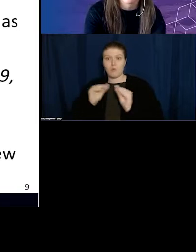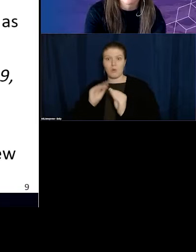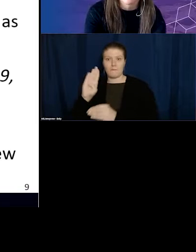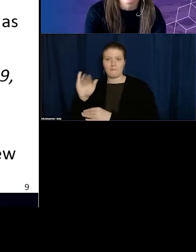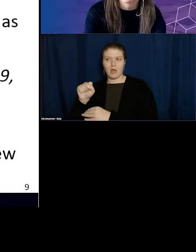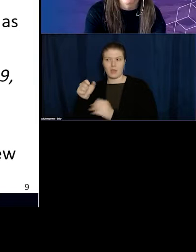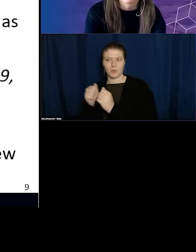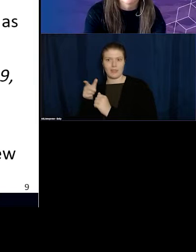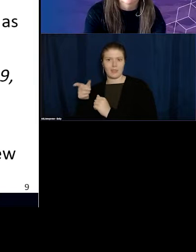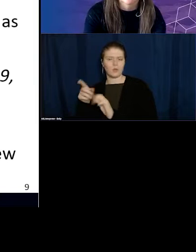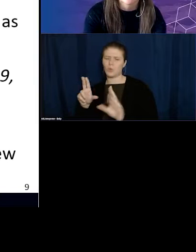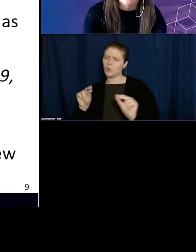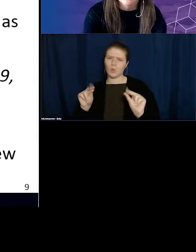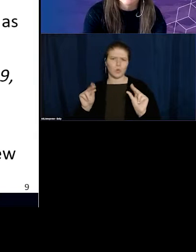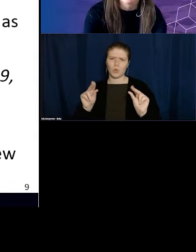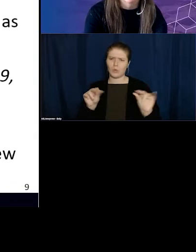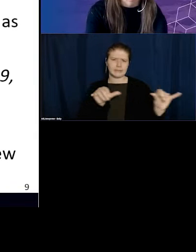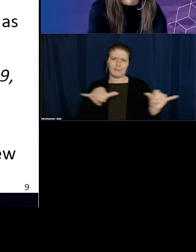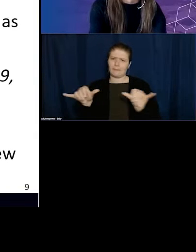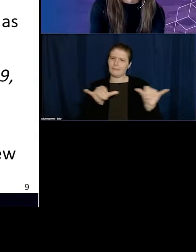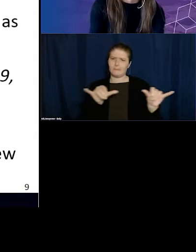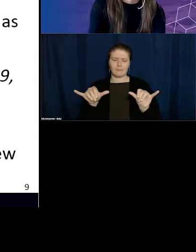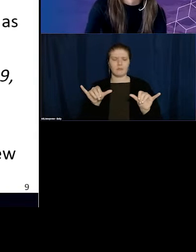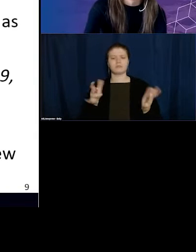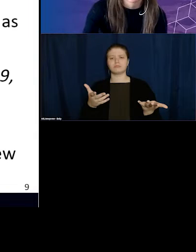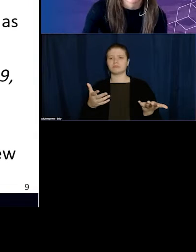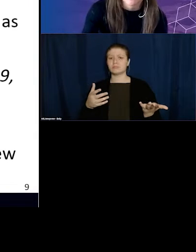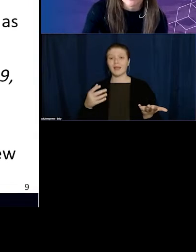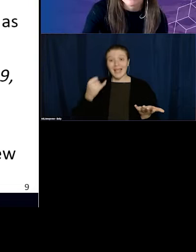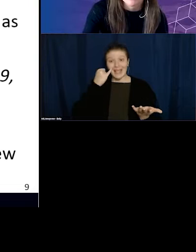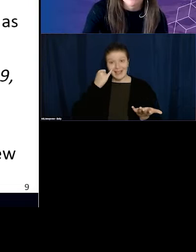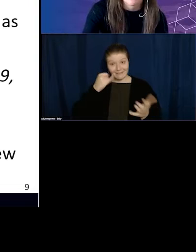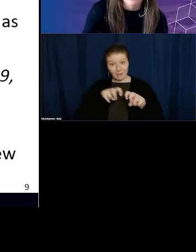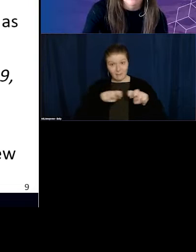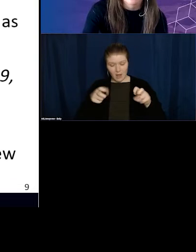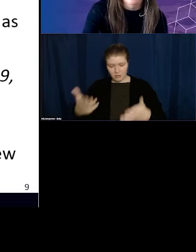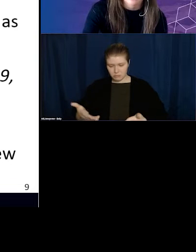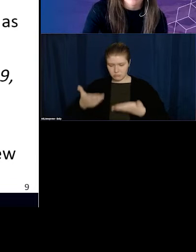between whether or not you submitted in Grants.gov, Research.gov, or FastLane. They are evaluated the same way.